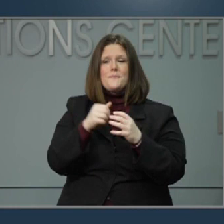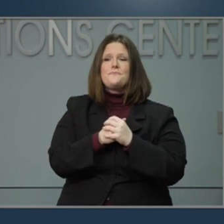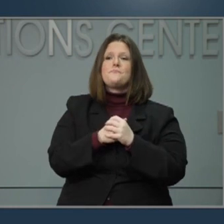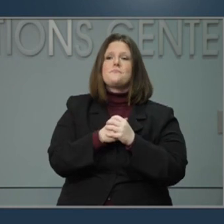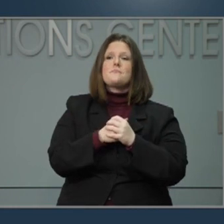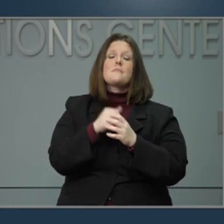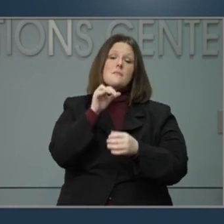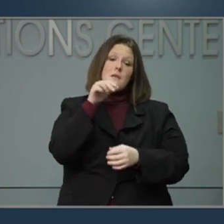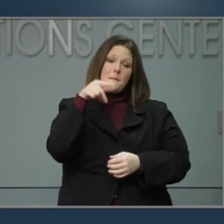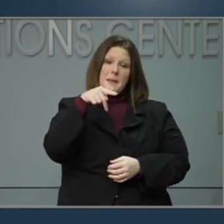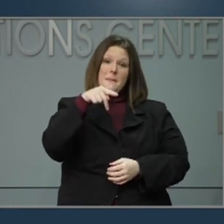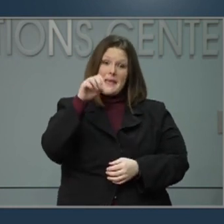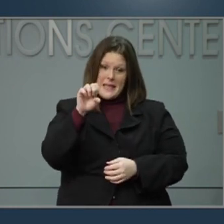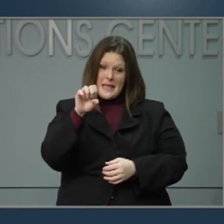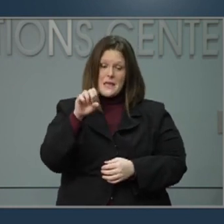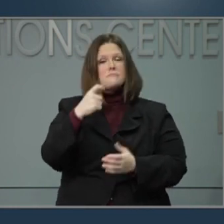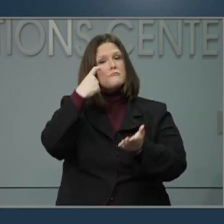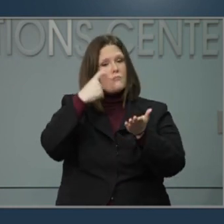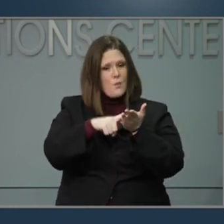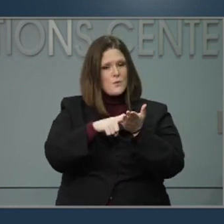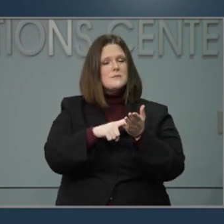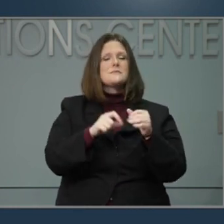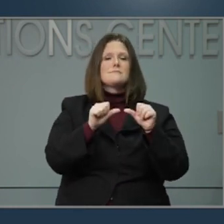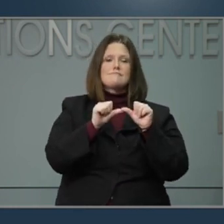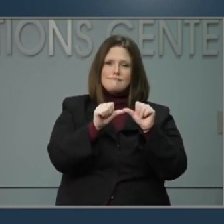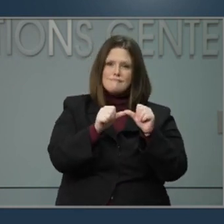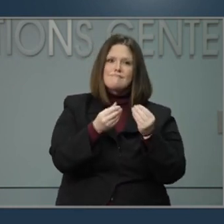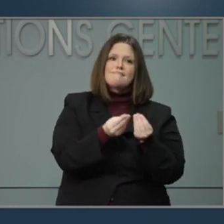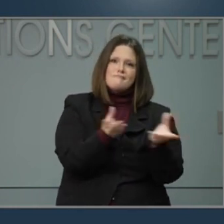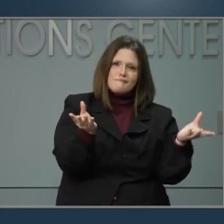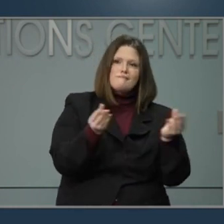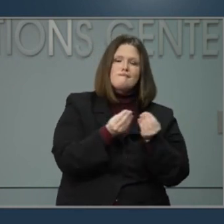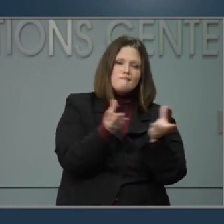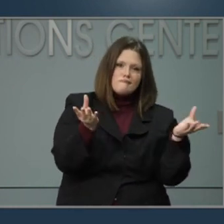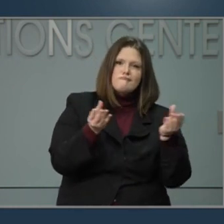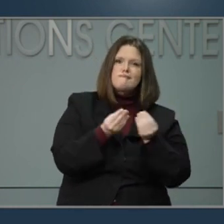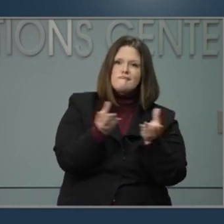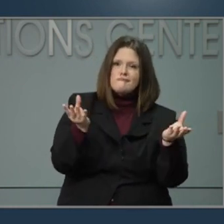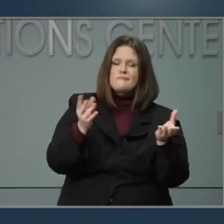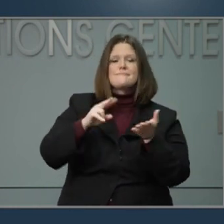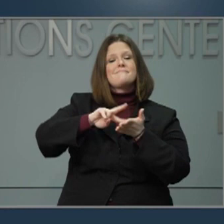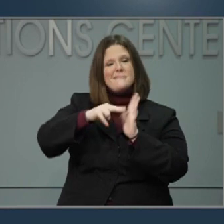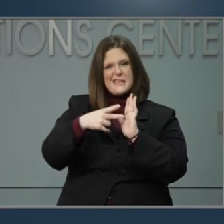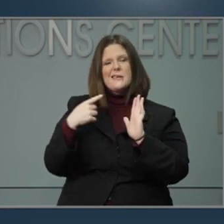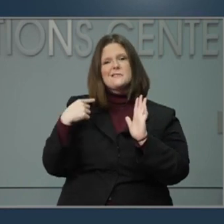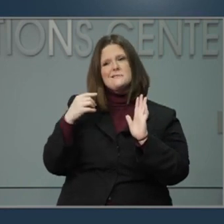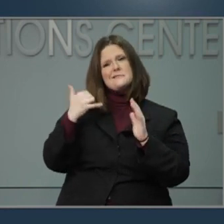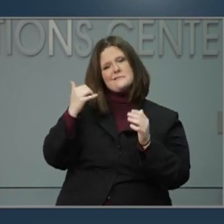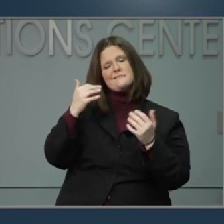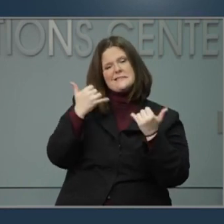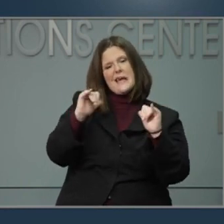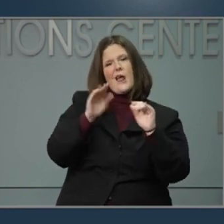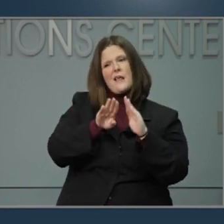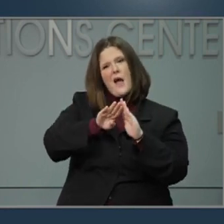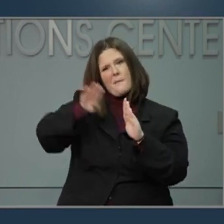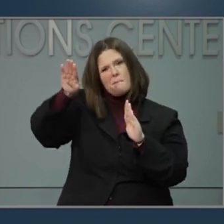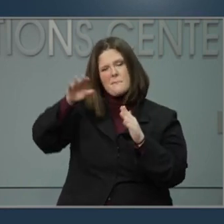ARROW. OUR PPE SUPPLIES REMAIN STABLE, AND WE CONTINUE TO DISTRIBUTE PPE ACROSS THE STATE. THIS INDICATOR ALSO GETS A SIDEWAYS ARROW.